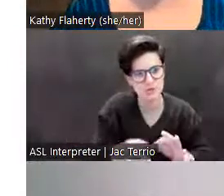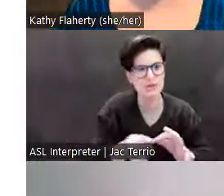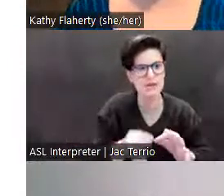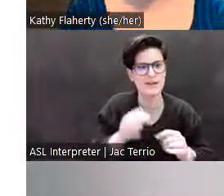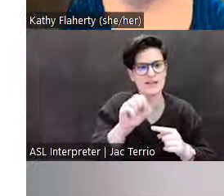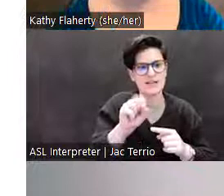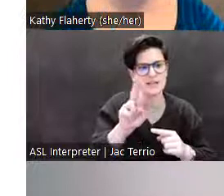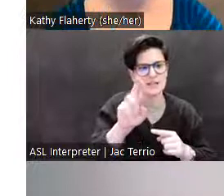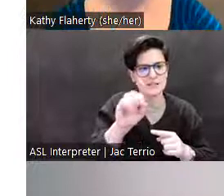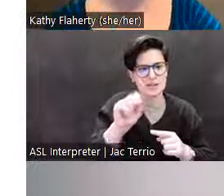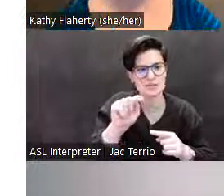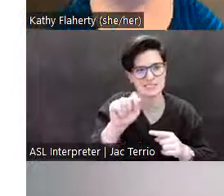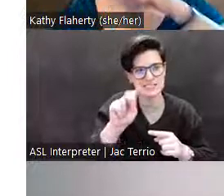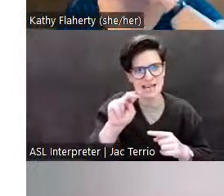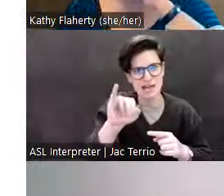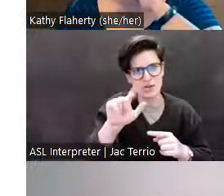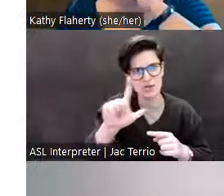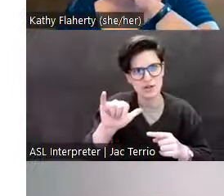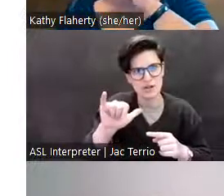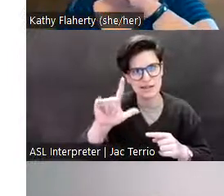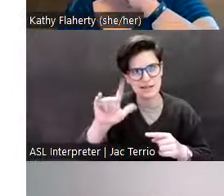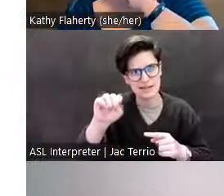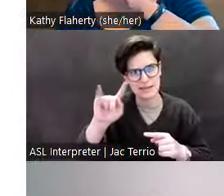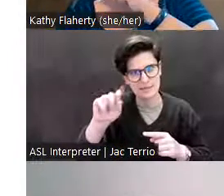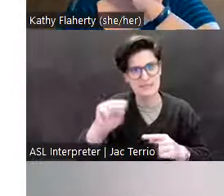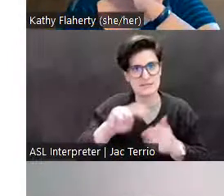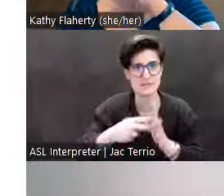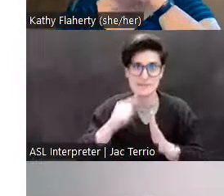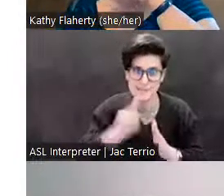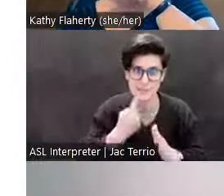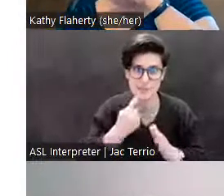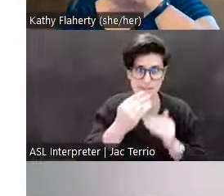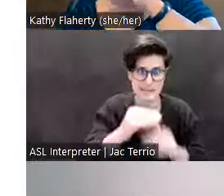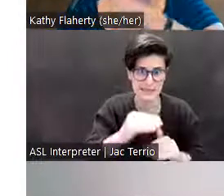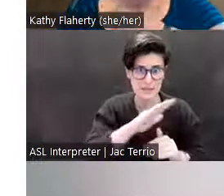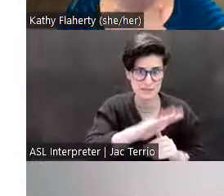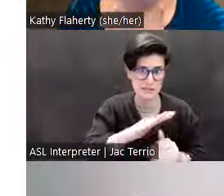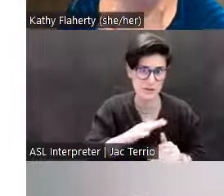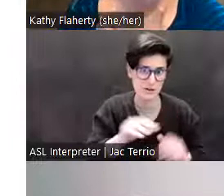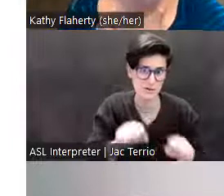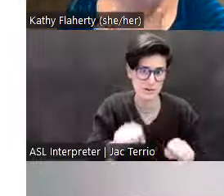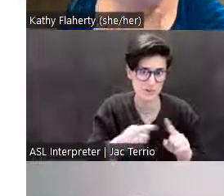to be more generous. 15:23:55 Next slide. The last thing I want